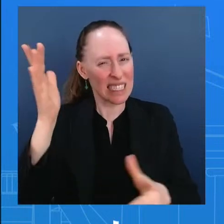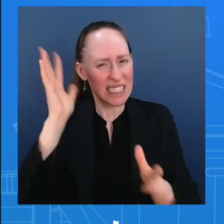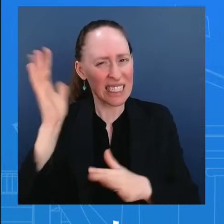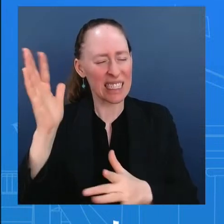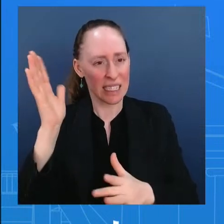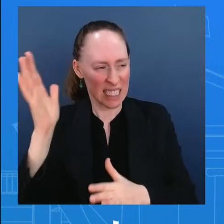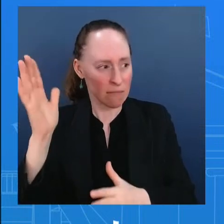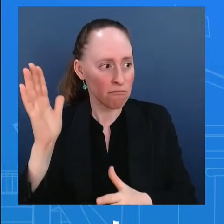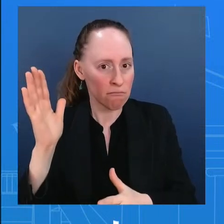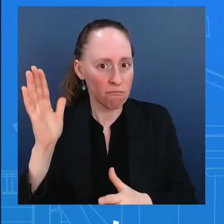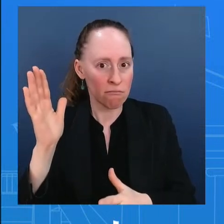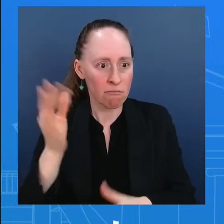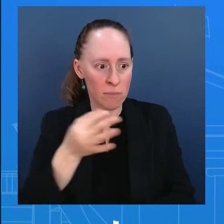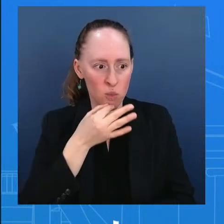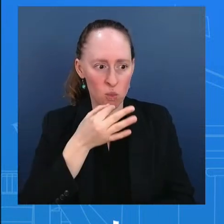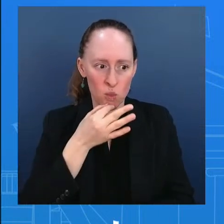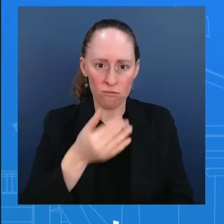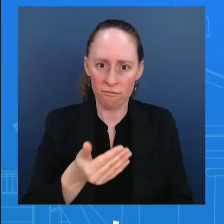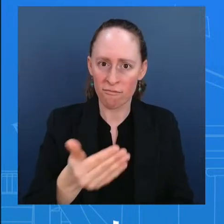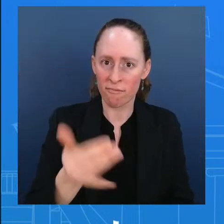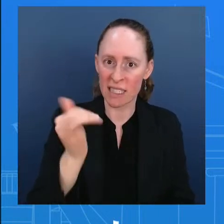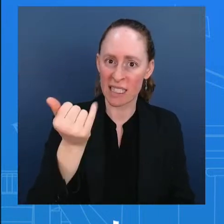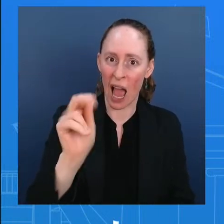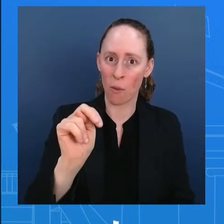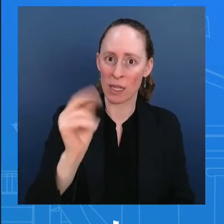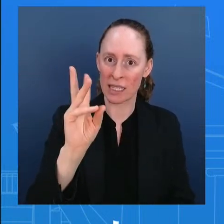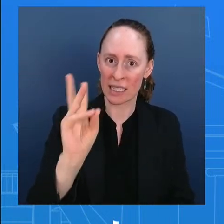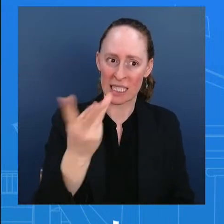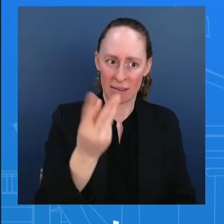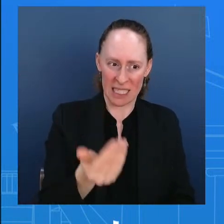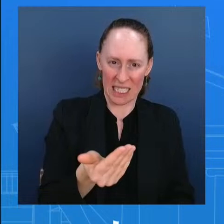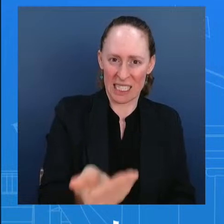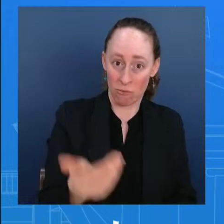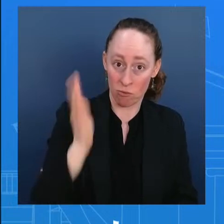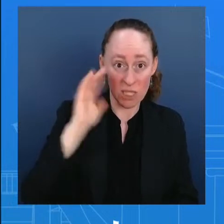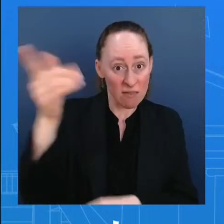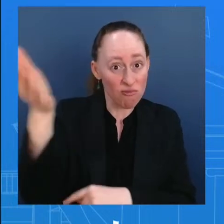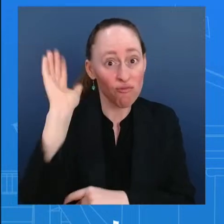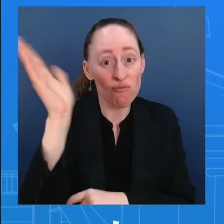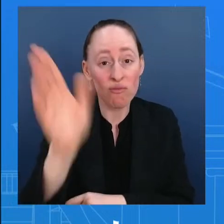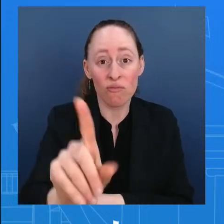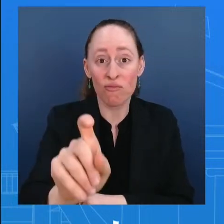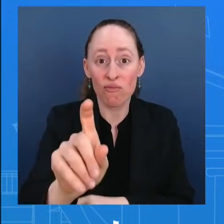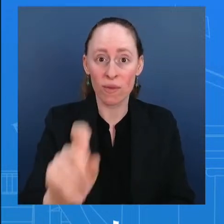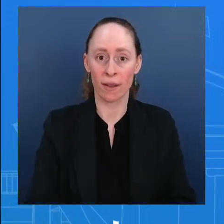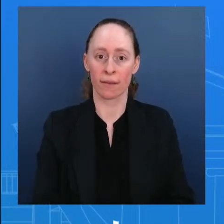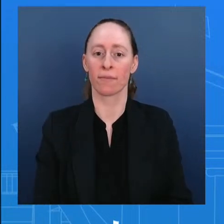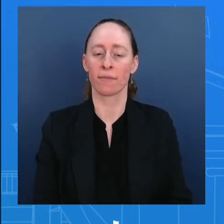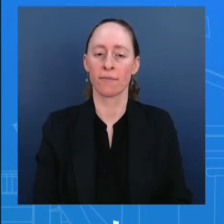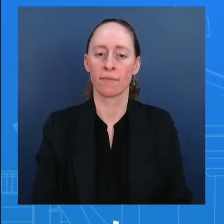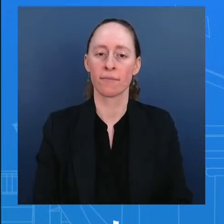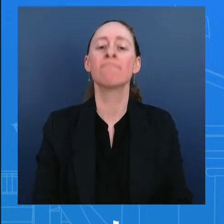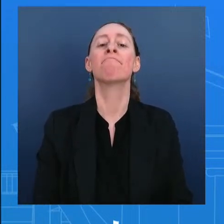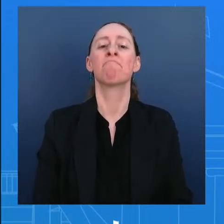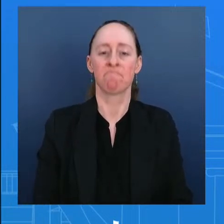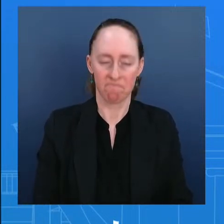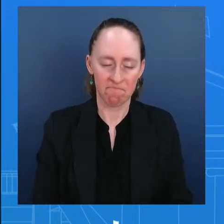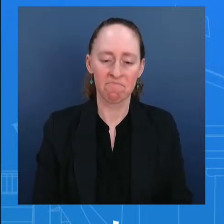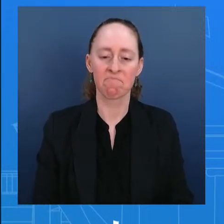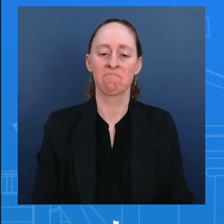at this moment. You will hear from the president on Ja- -- about January 6th -- his thoughts on January 6th in 2021.